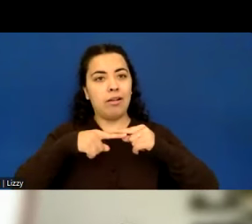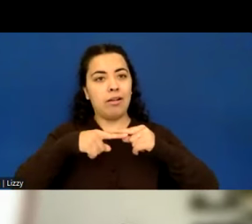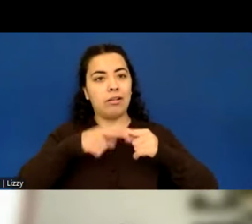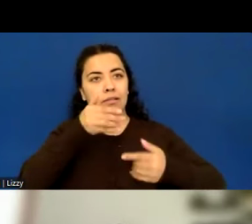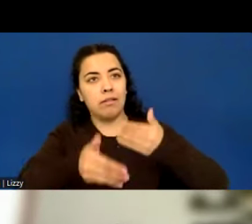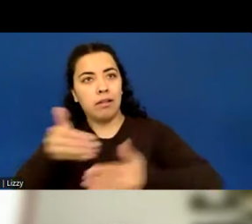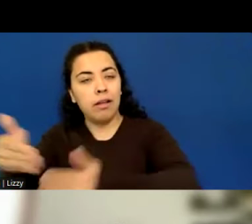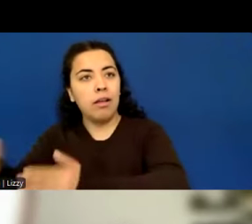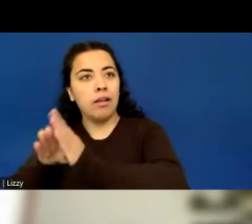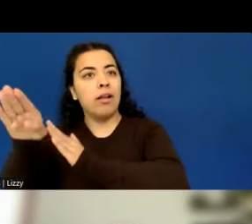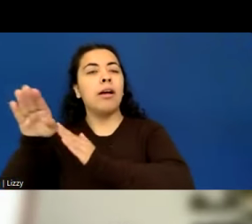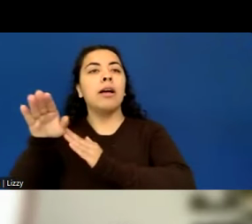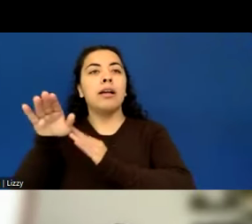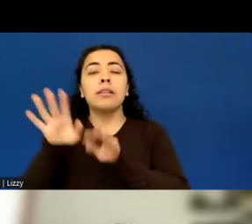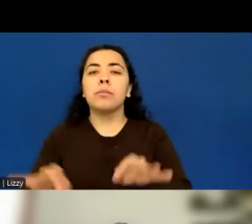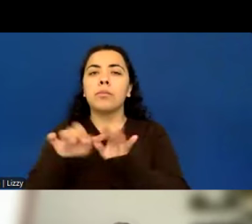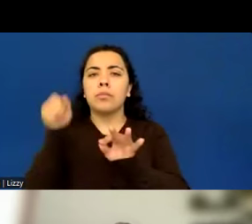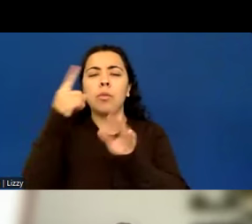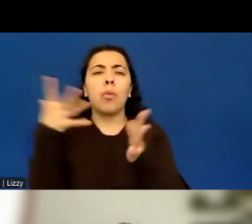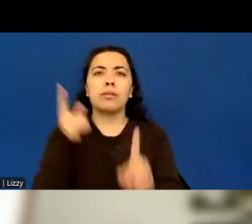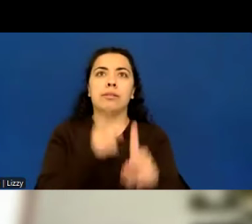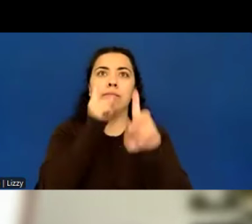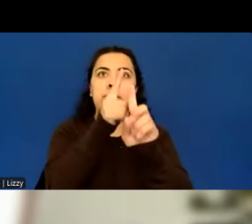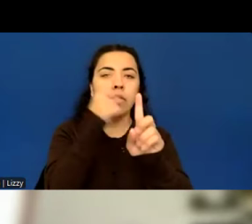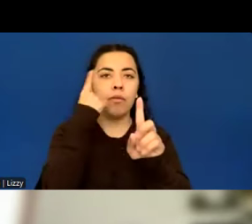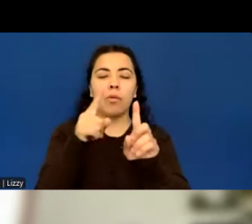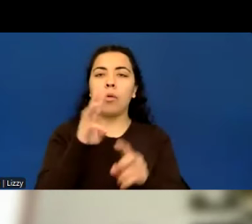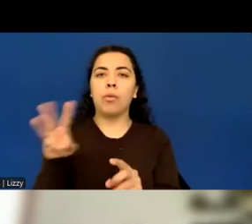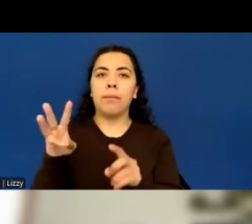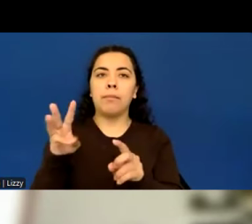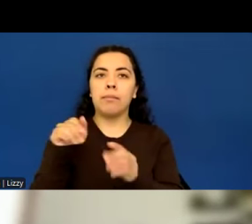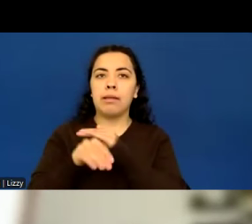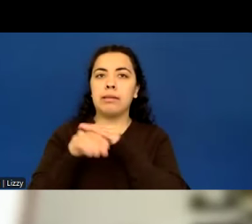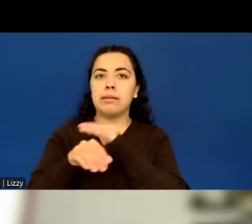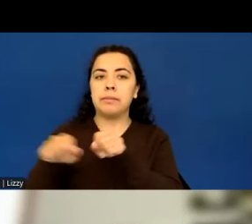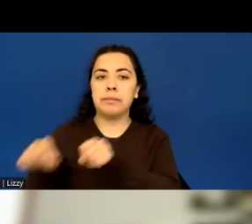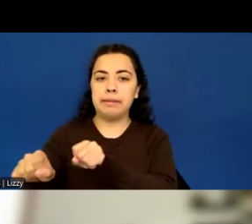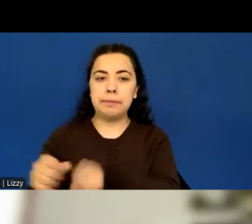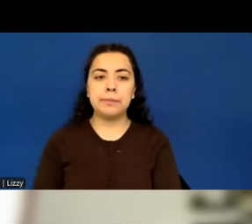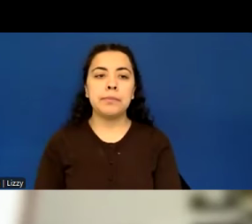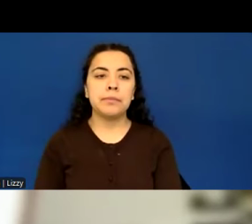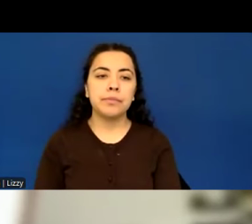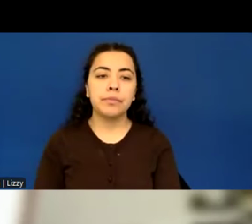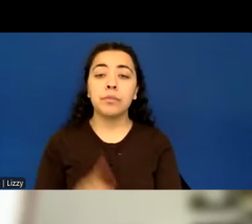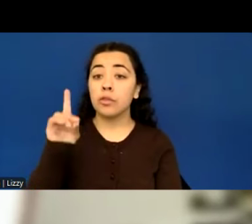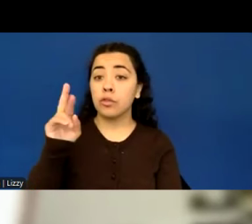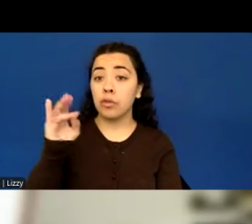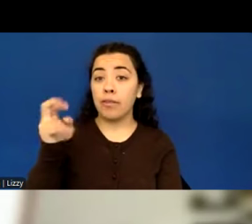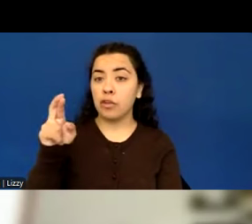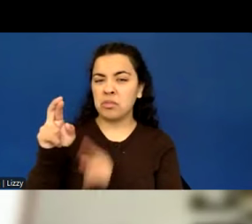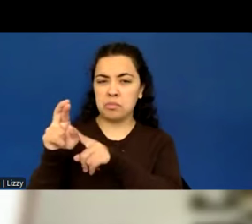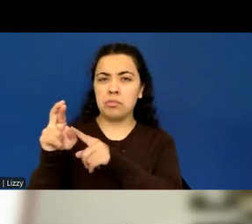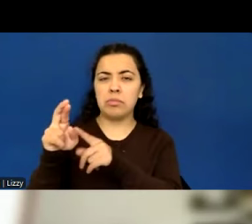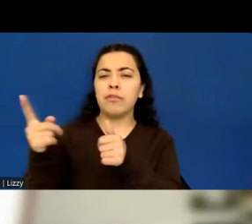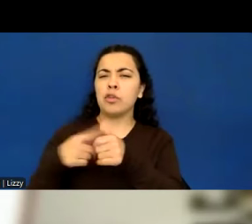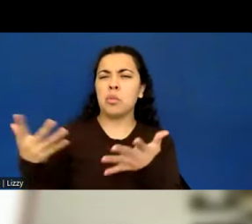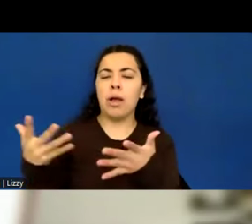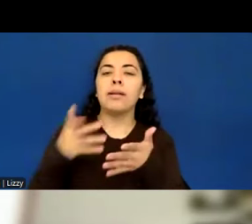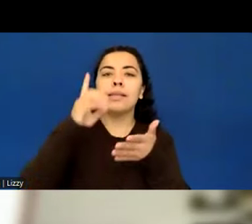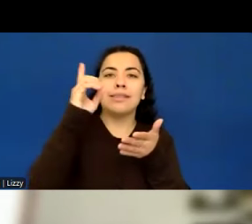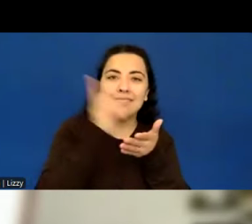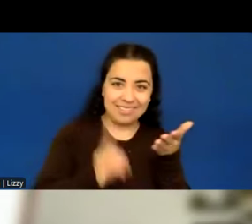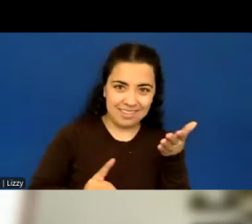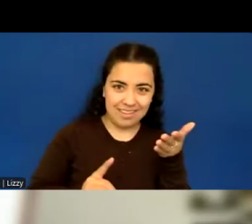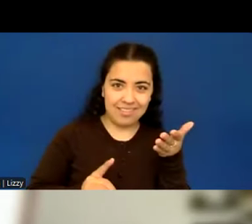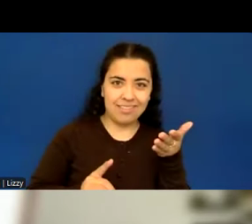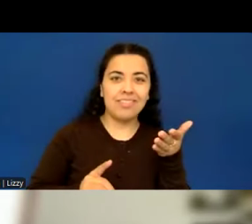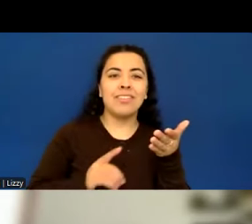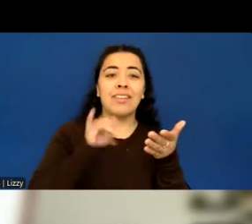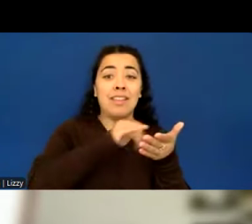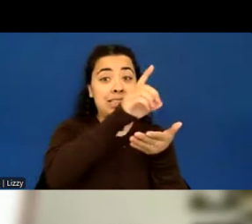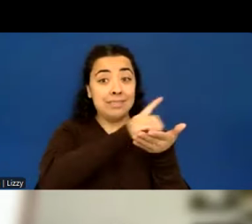which are the main drivers for web accessibility. And the first one is the design in terms of user